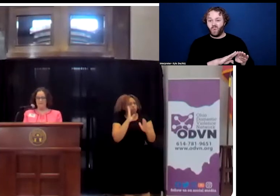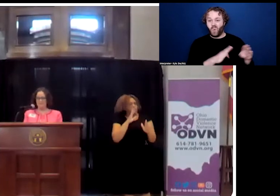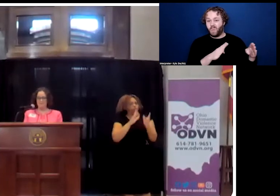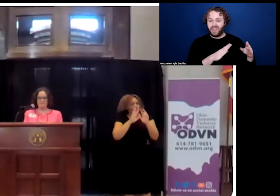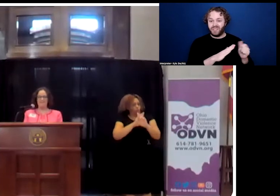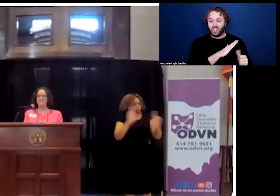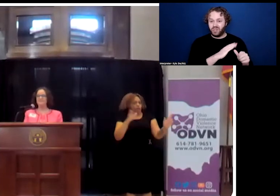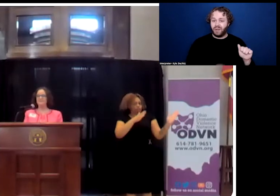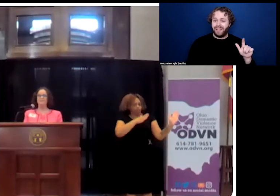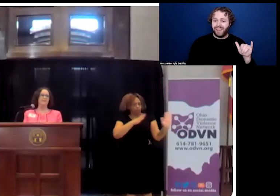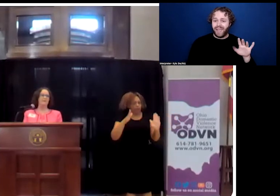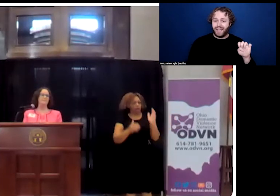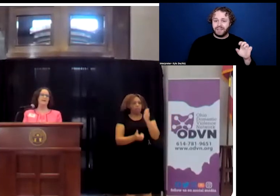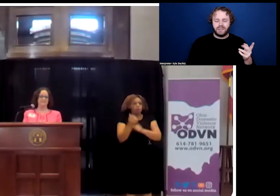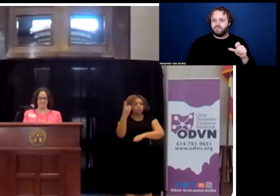and most days operated at capacity